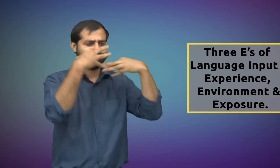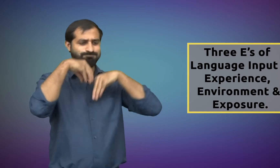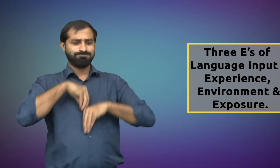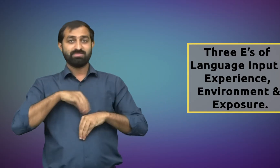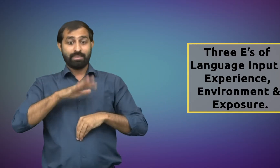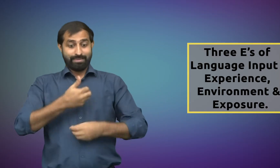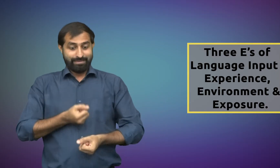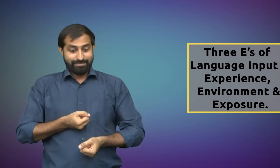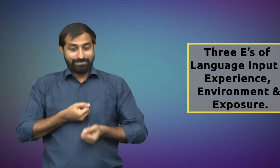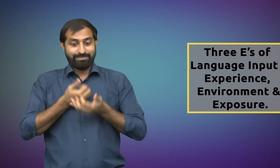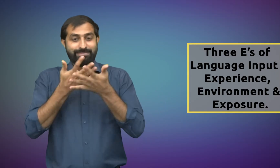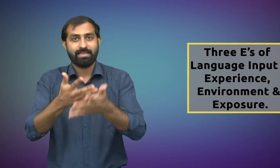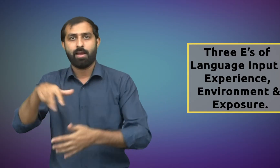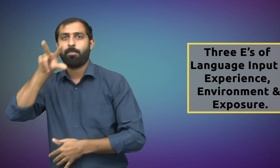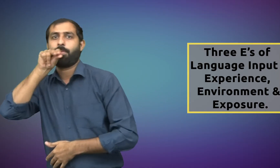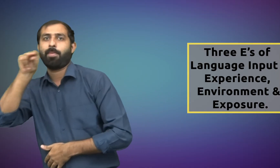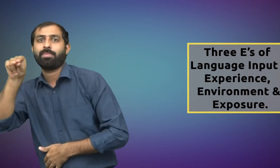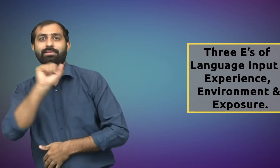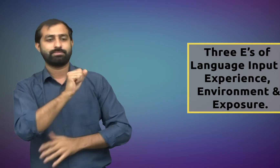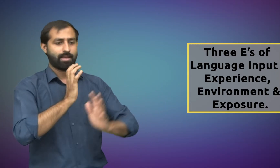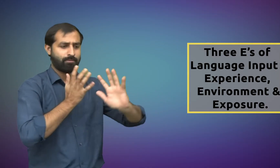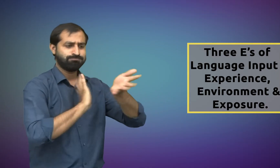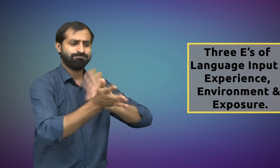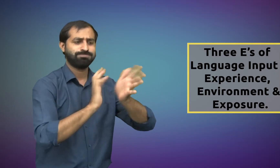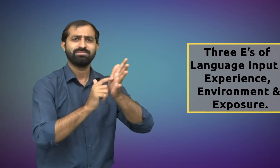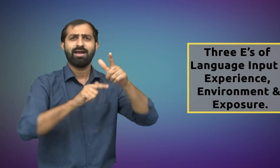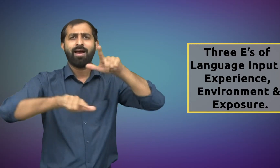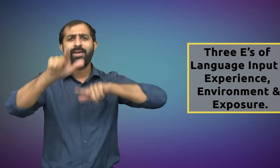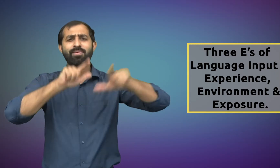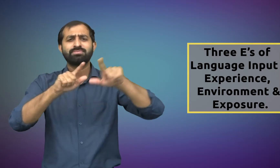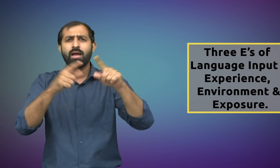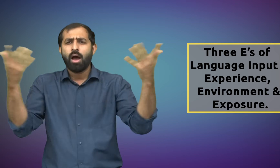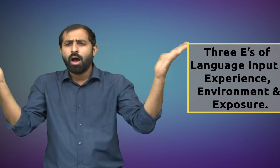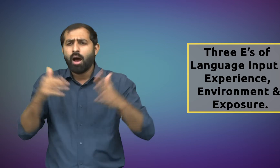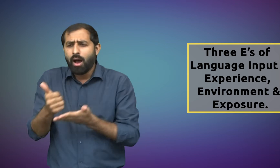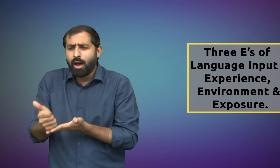After getting language input exposure they start expressing as well.